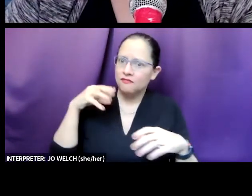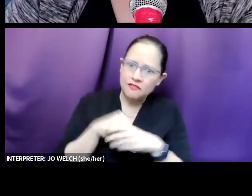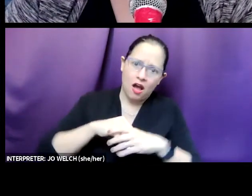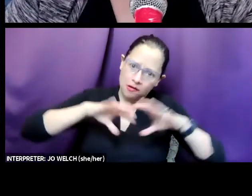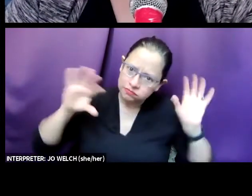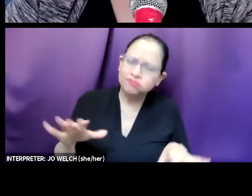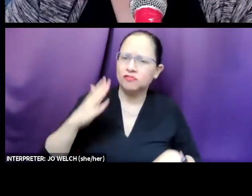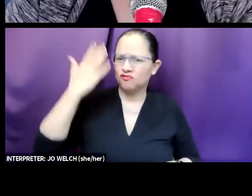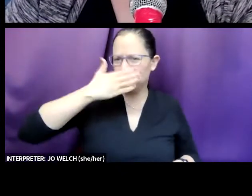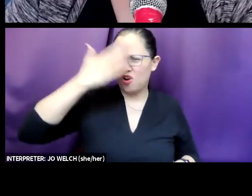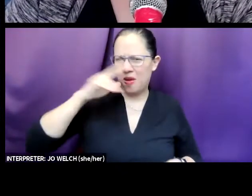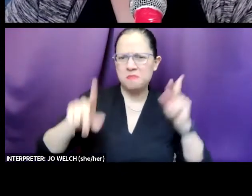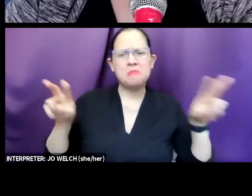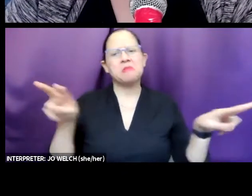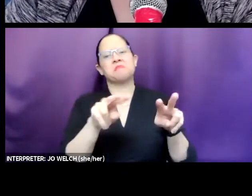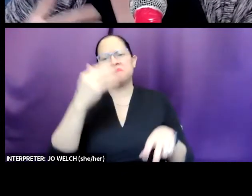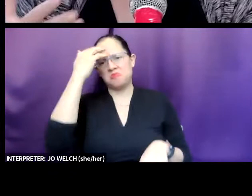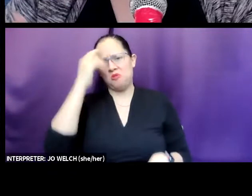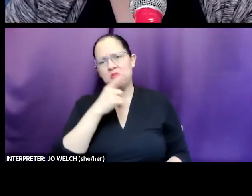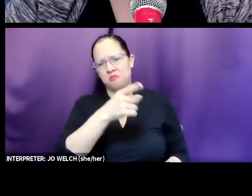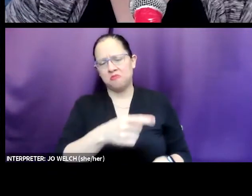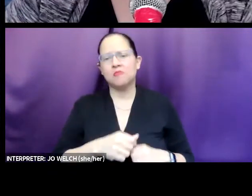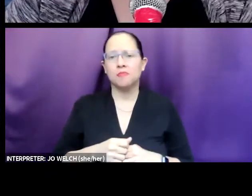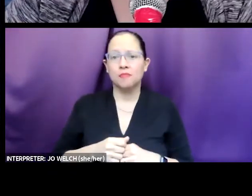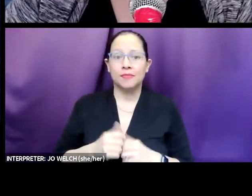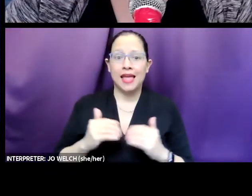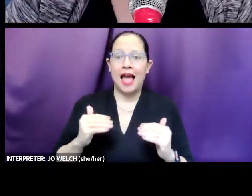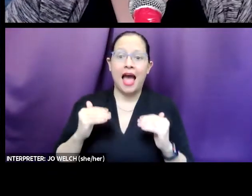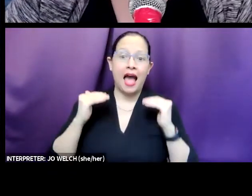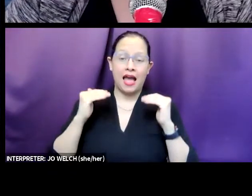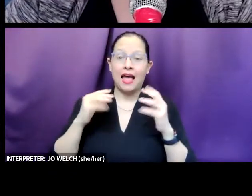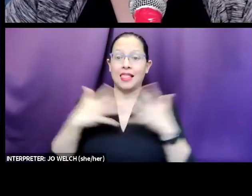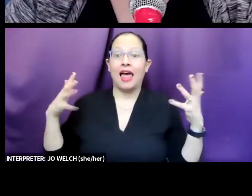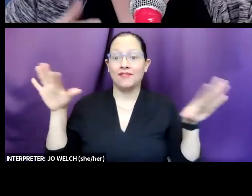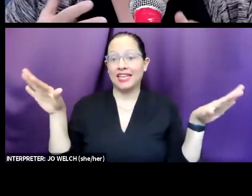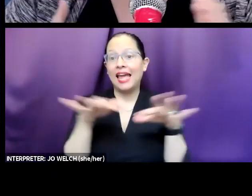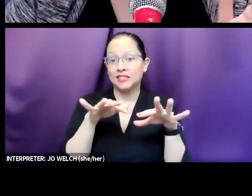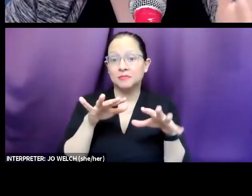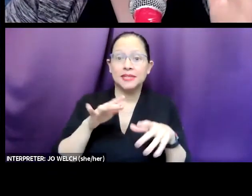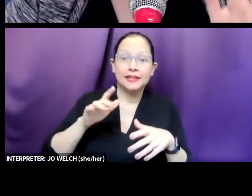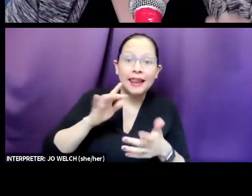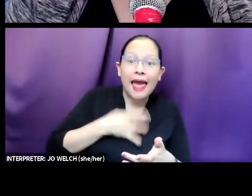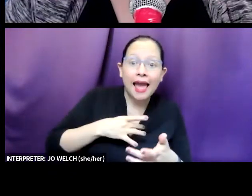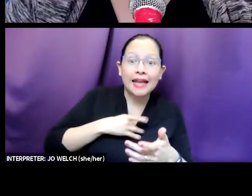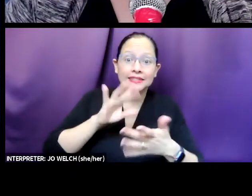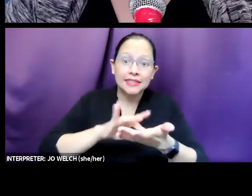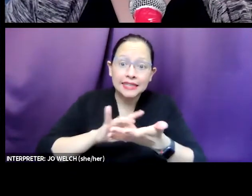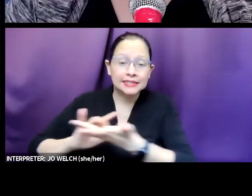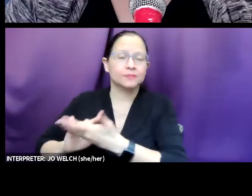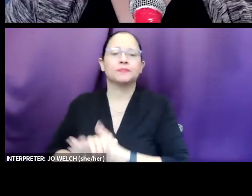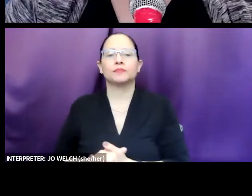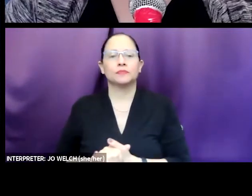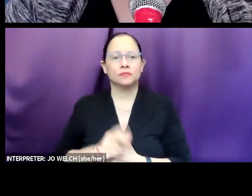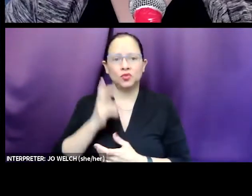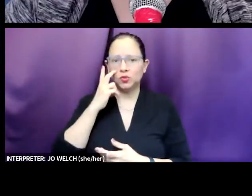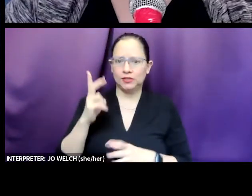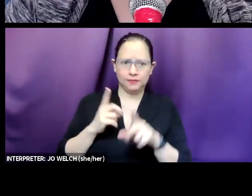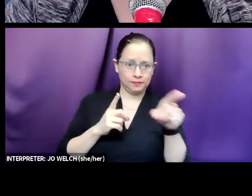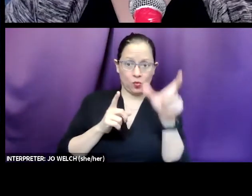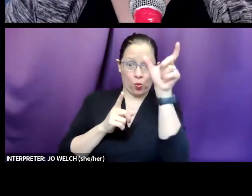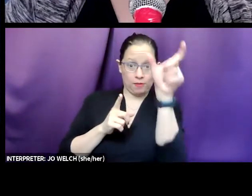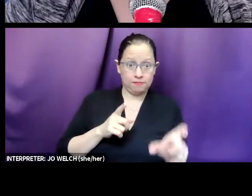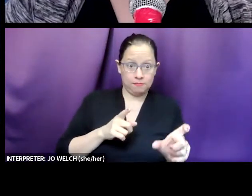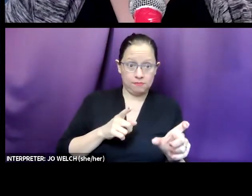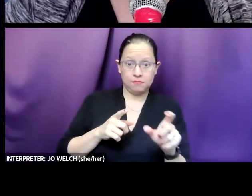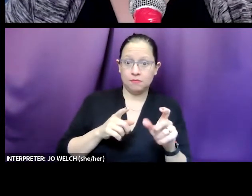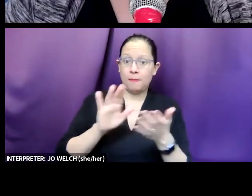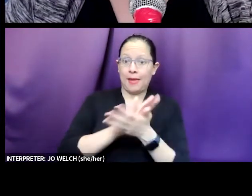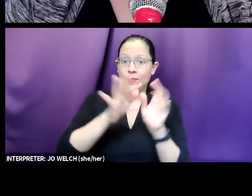and very well, and got very high engagement on social media. So this picture that you see on the side here of her ripping up this target.